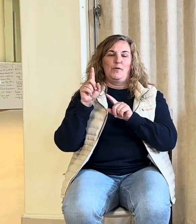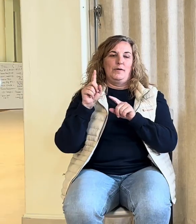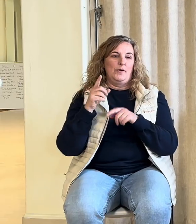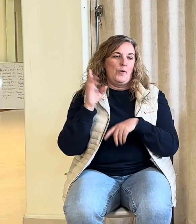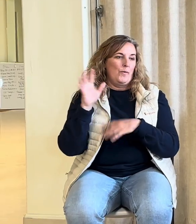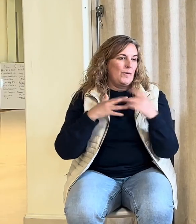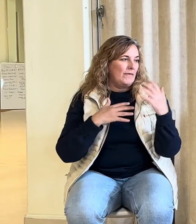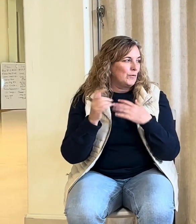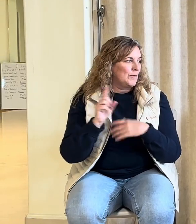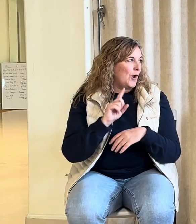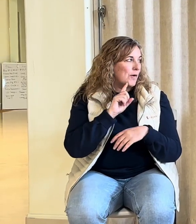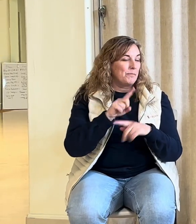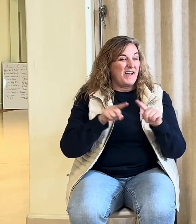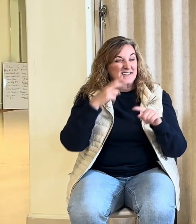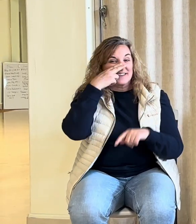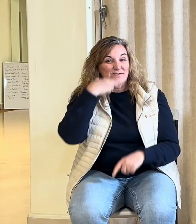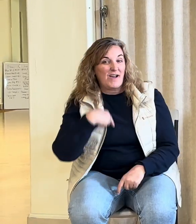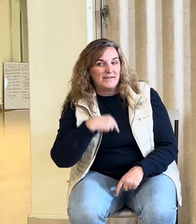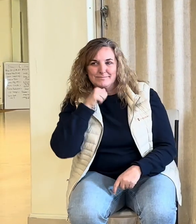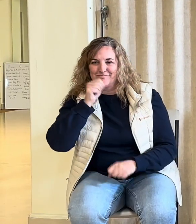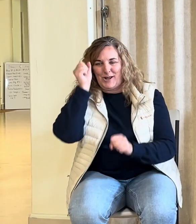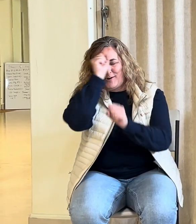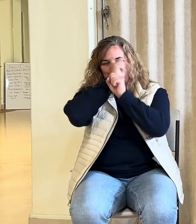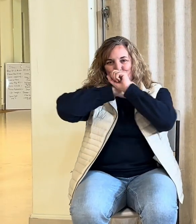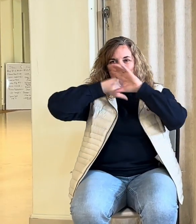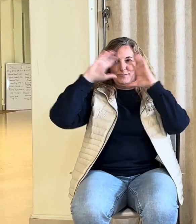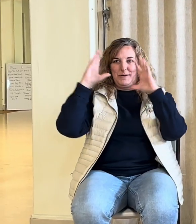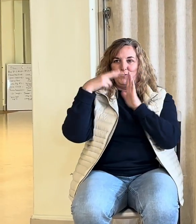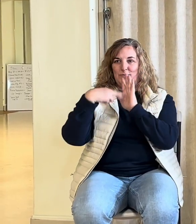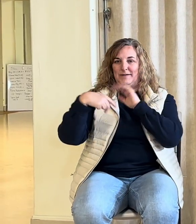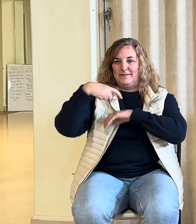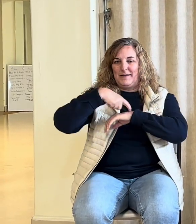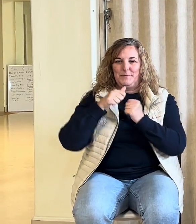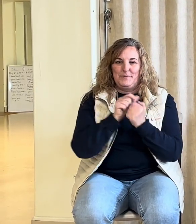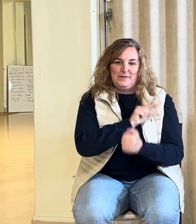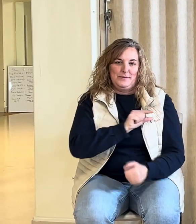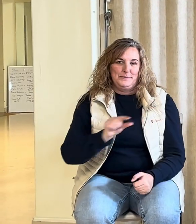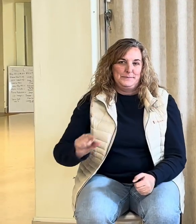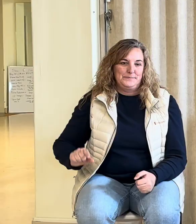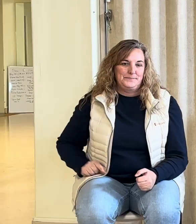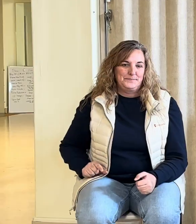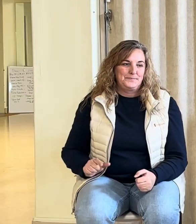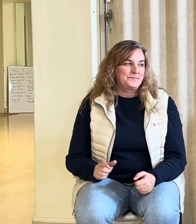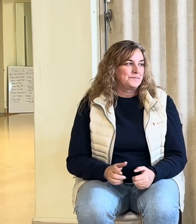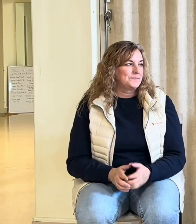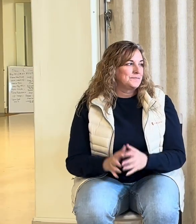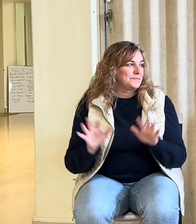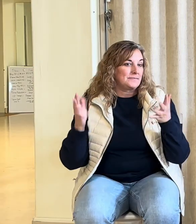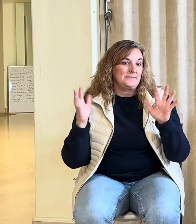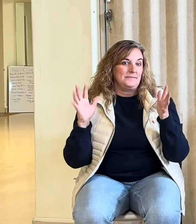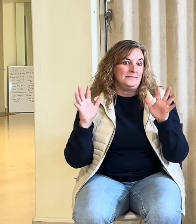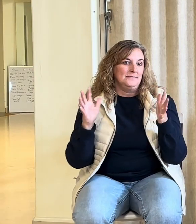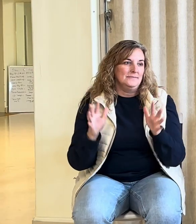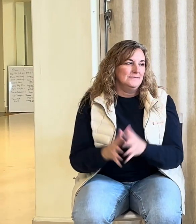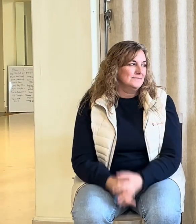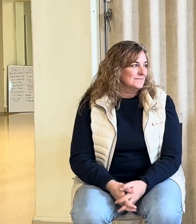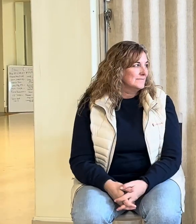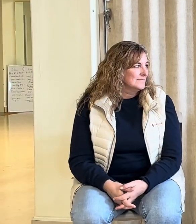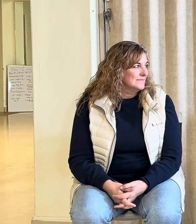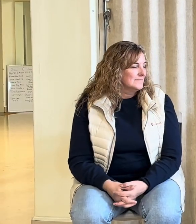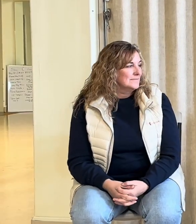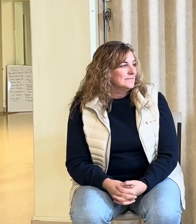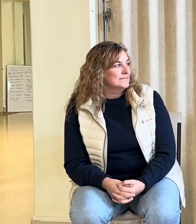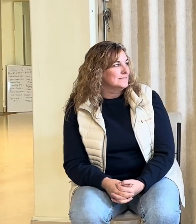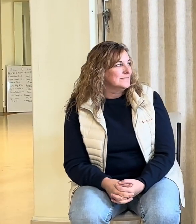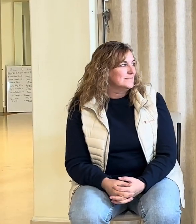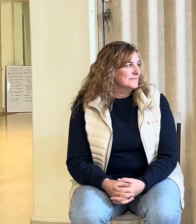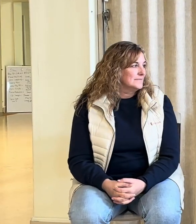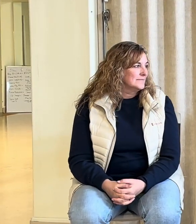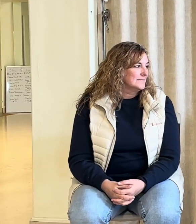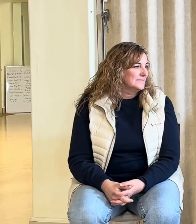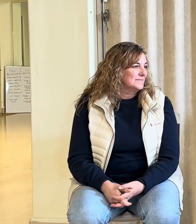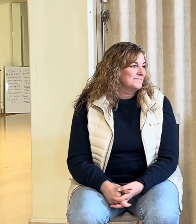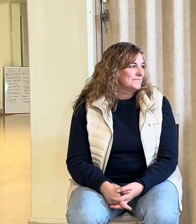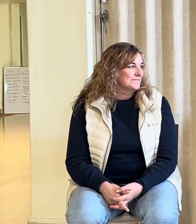It's so much fun, but it's not a dream! It's Reading Time with the Queens!